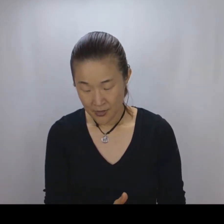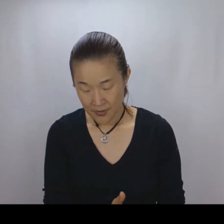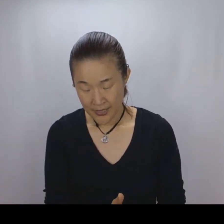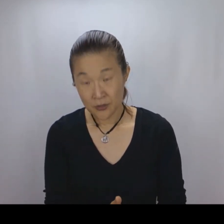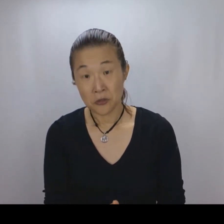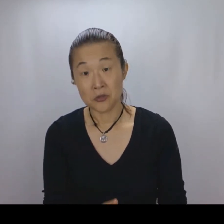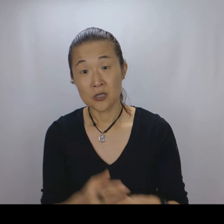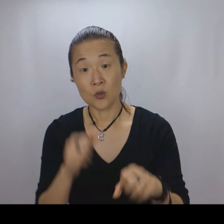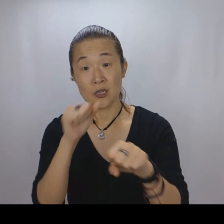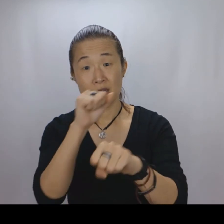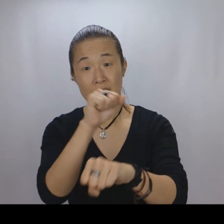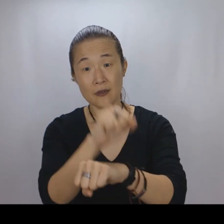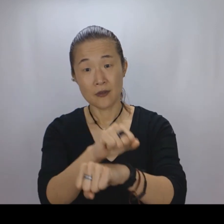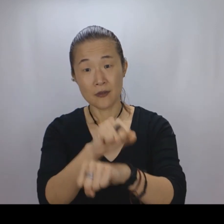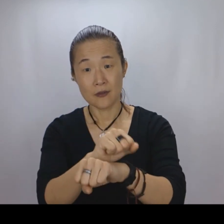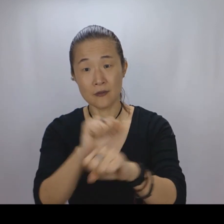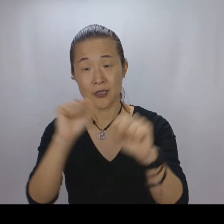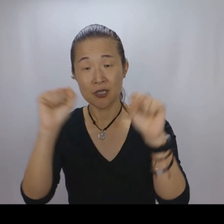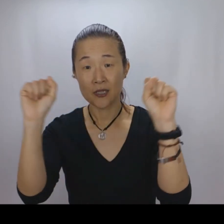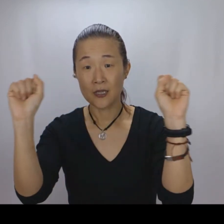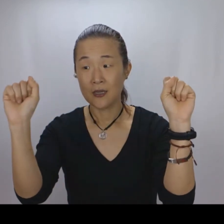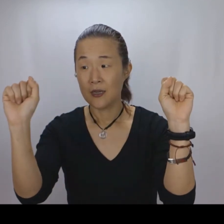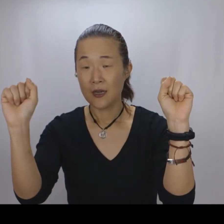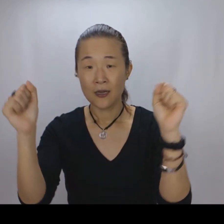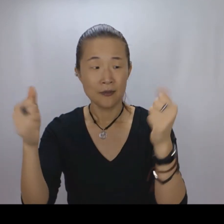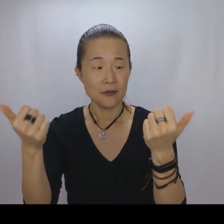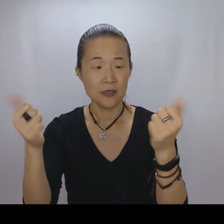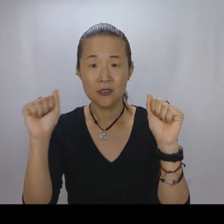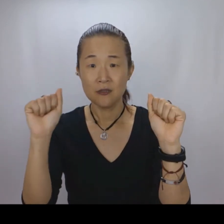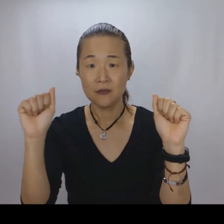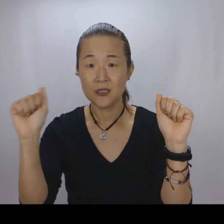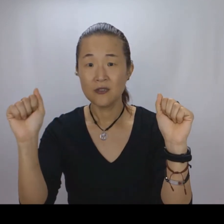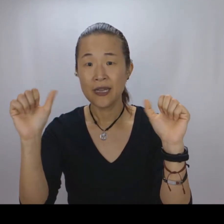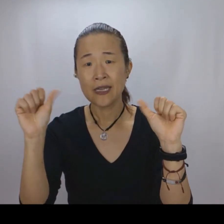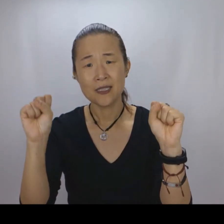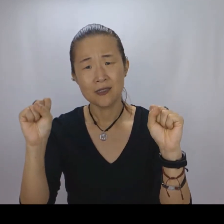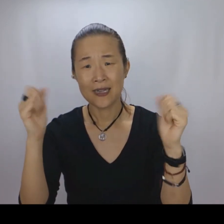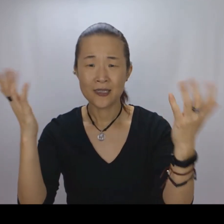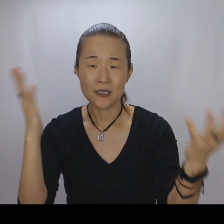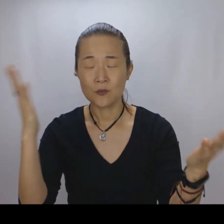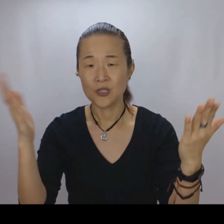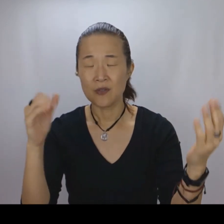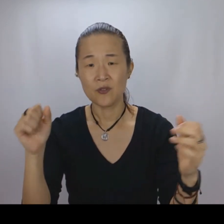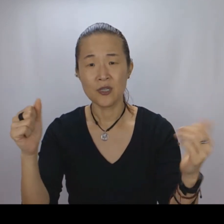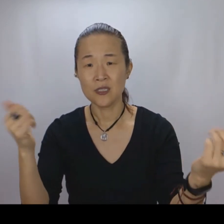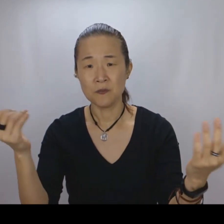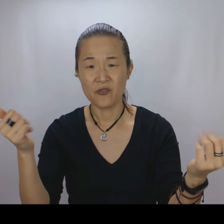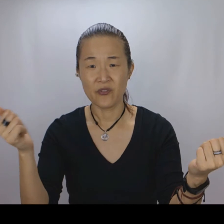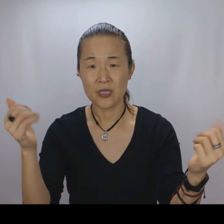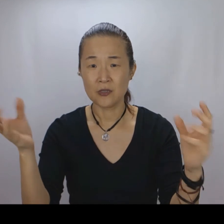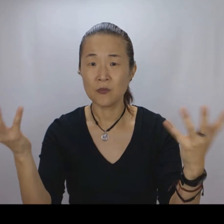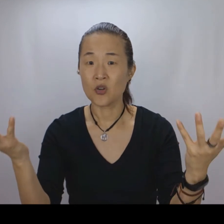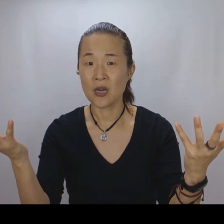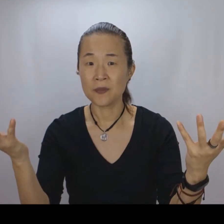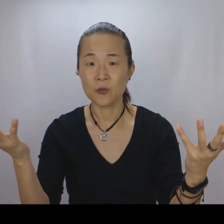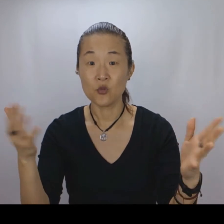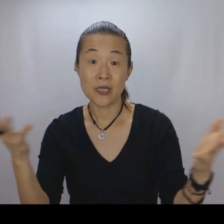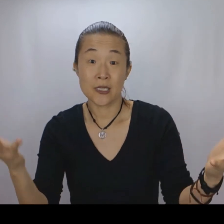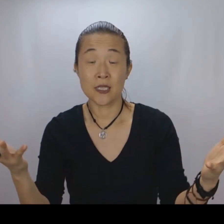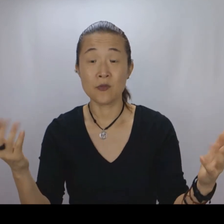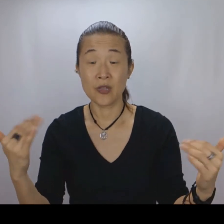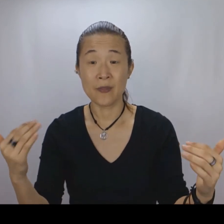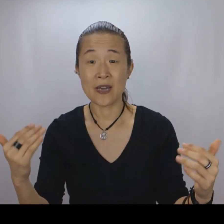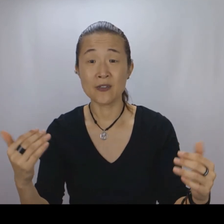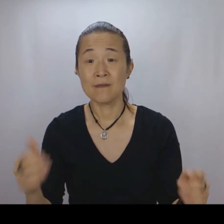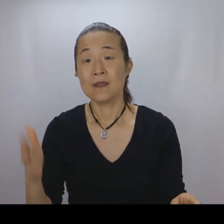You might go to work, which is to two "A's," two "S's" whichever one you're more comfortable with, it doesn't really matter,